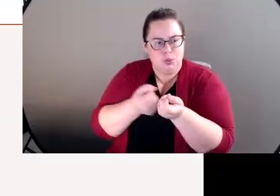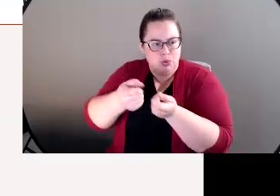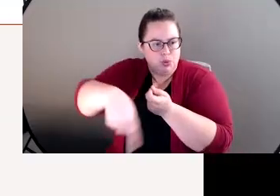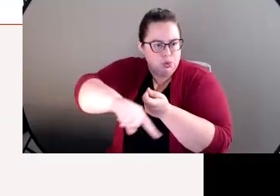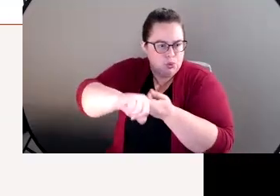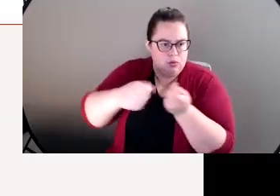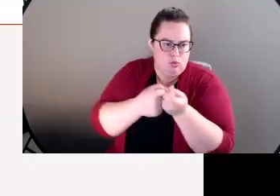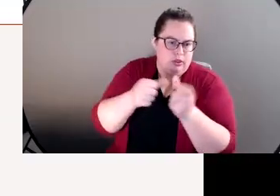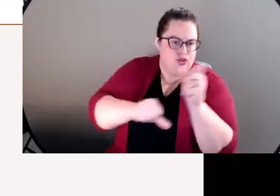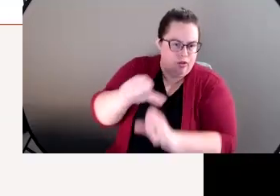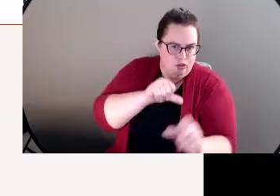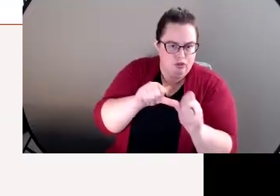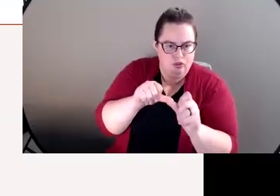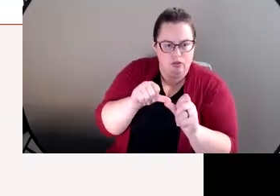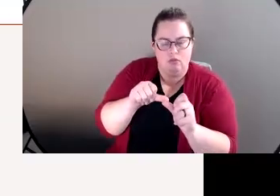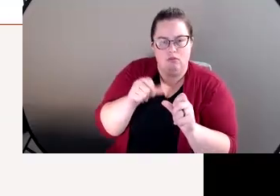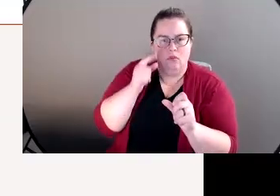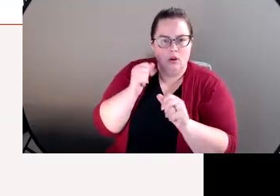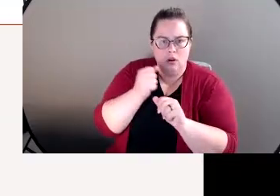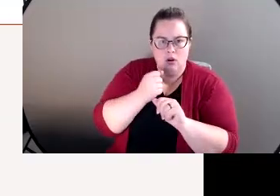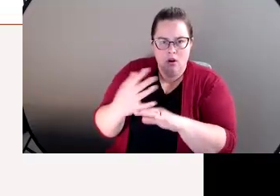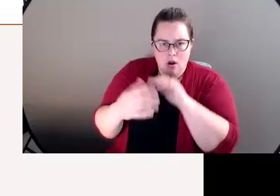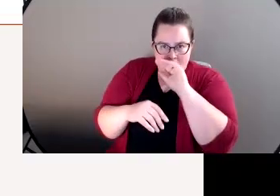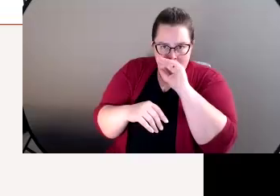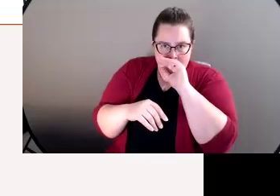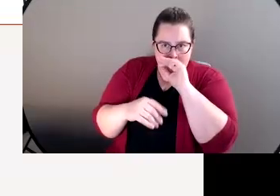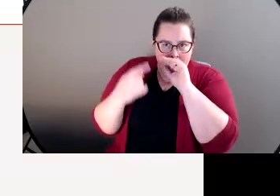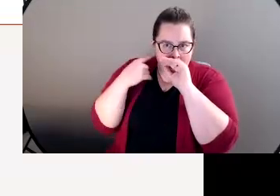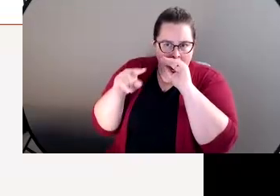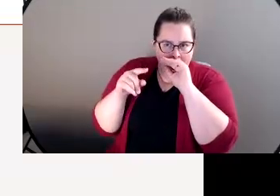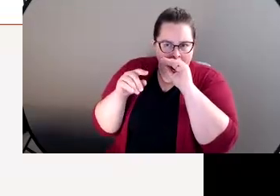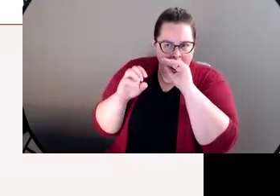and prepare for our ACCJC visit.